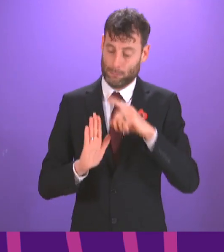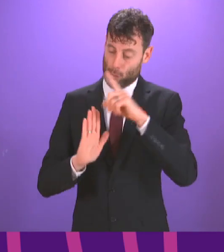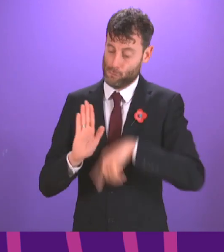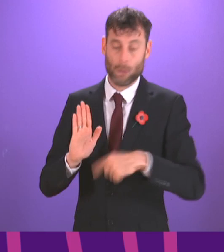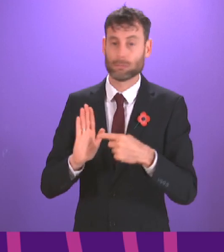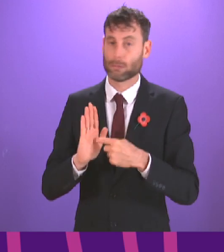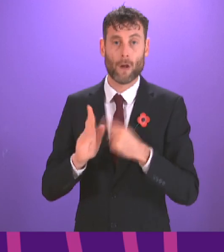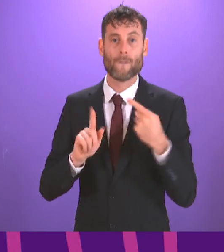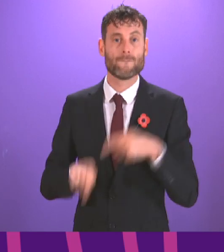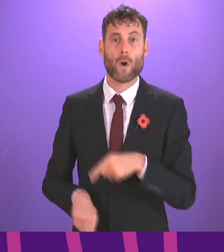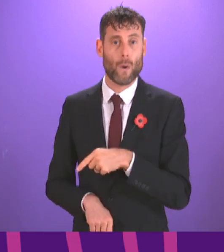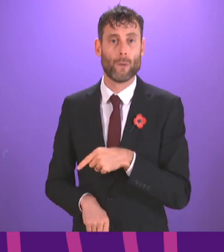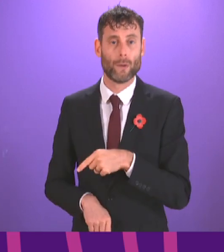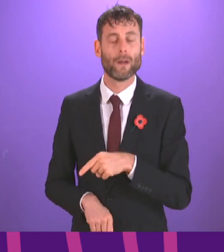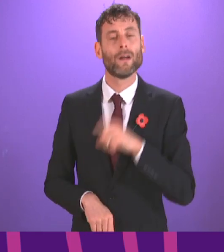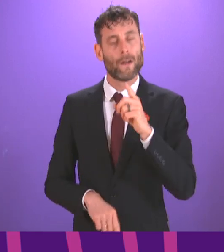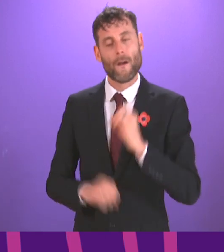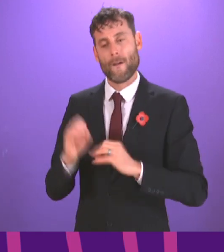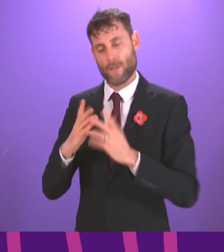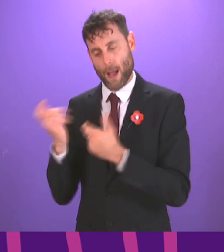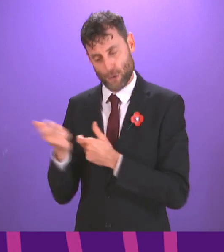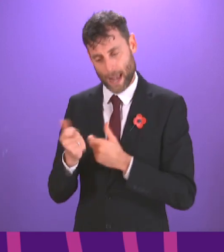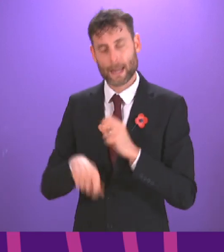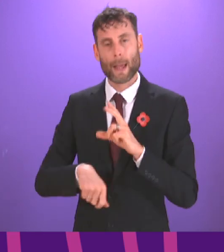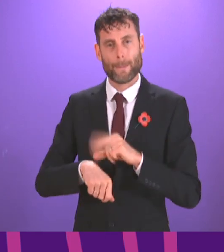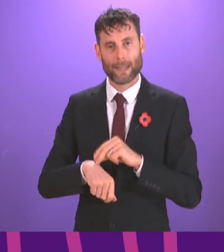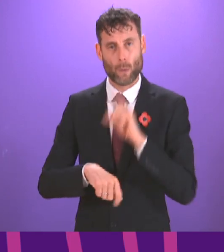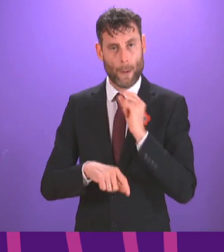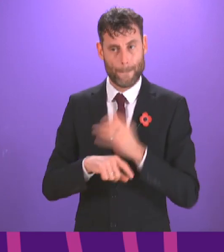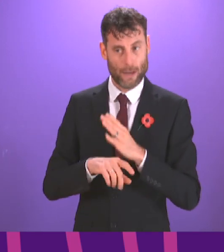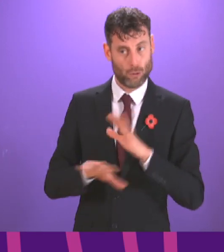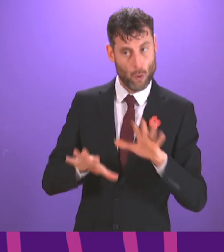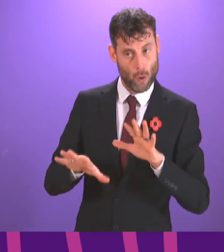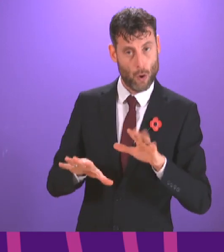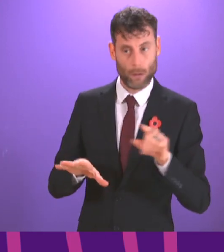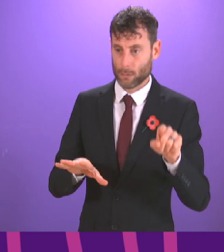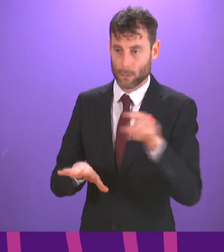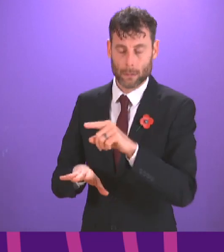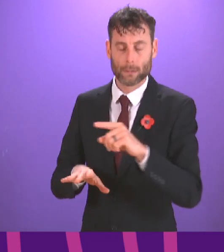The police and the fire brigade will ensure that they have the resources to respond appropriately